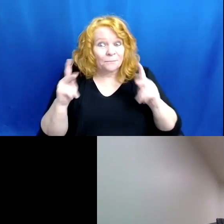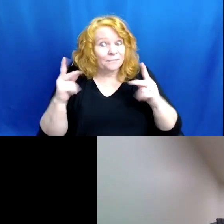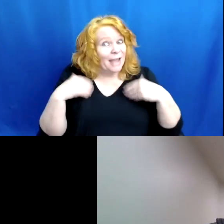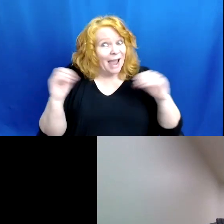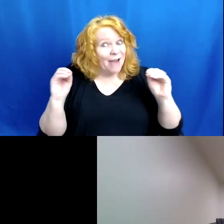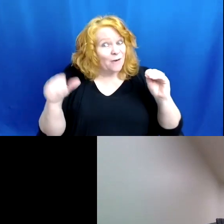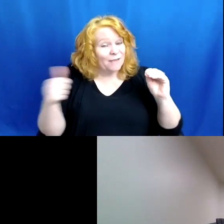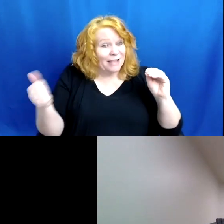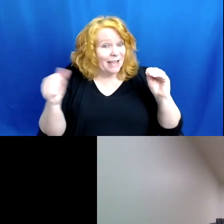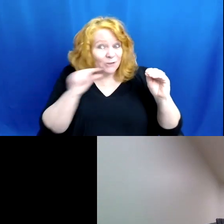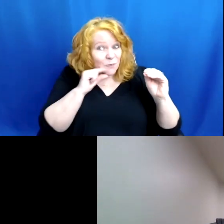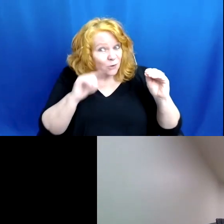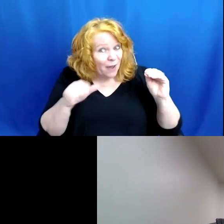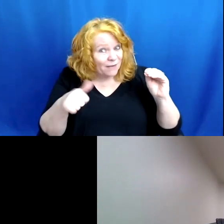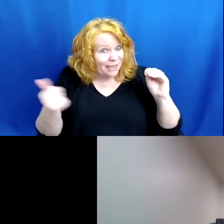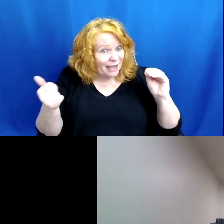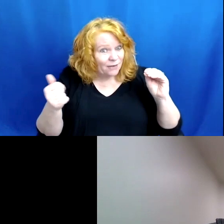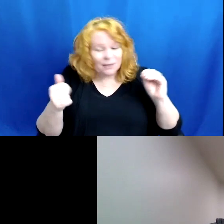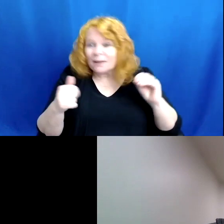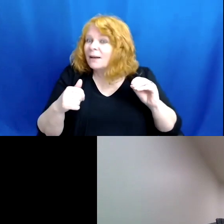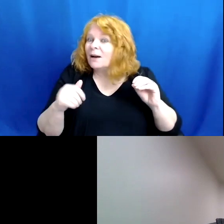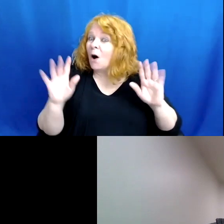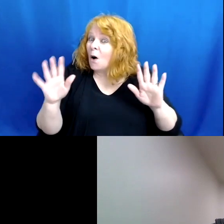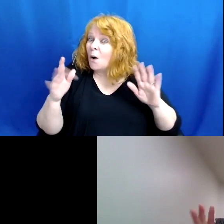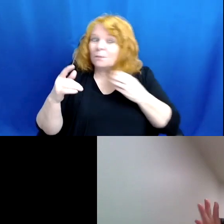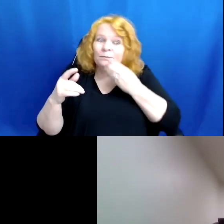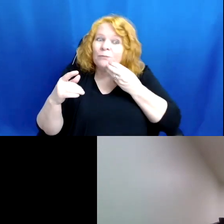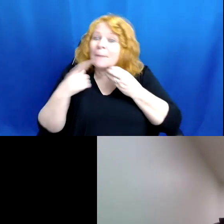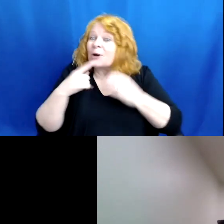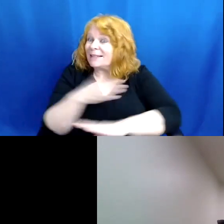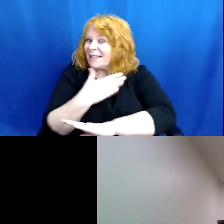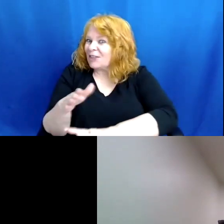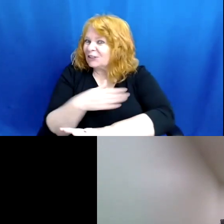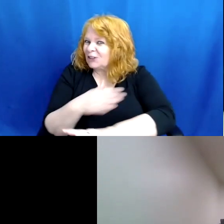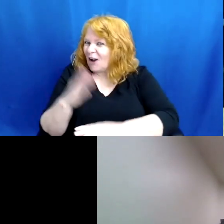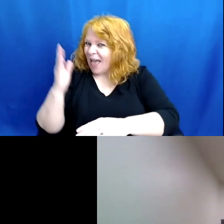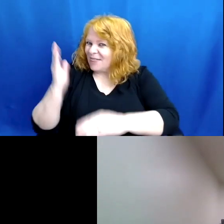Gwyn do you have anything? Gwyn: Well I am going to sing a song. I am going to sing the end of the show song.